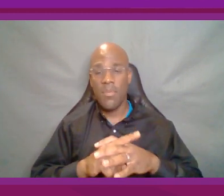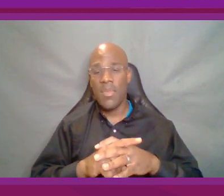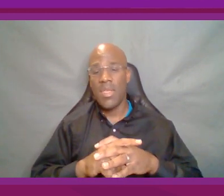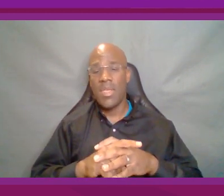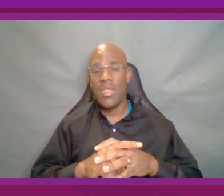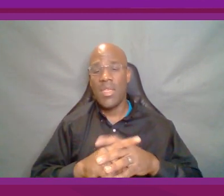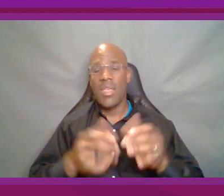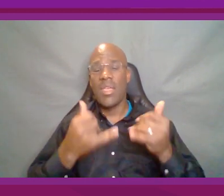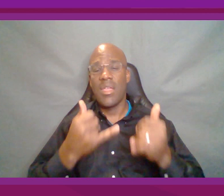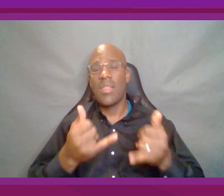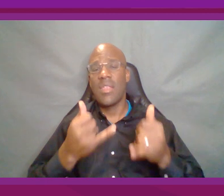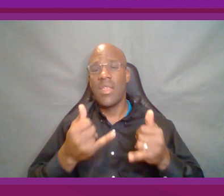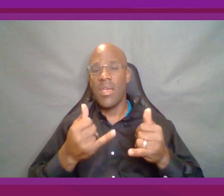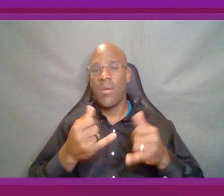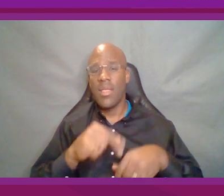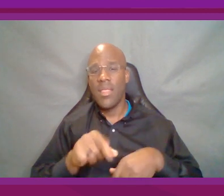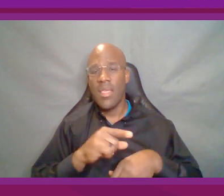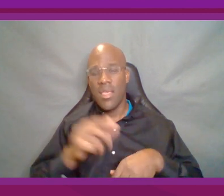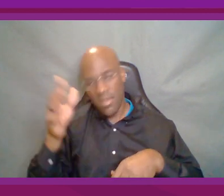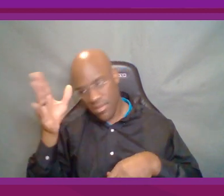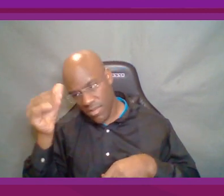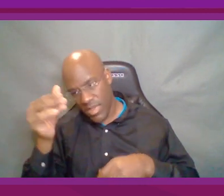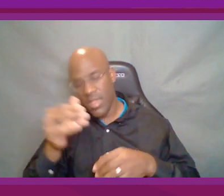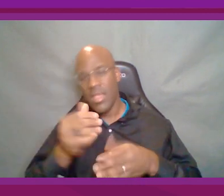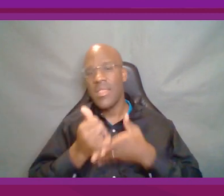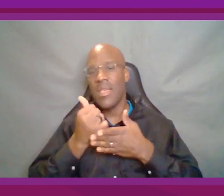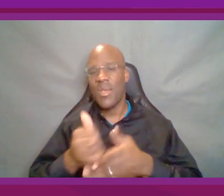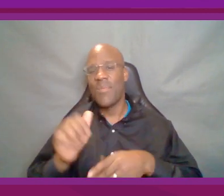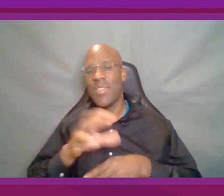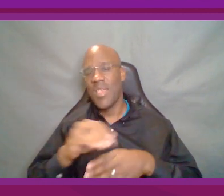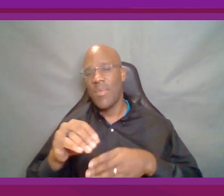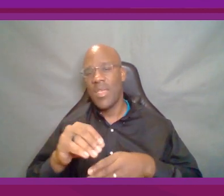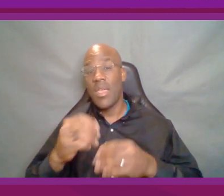where you come in and you know top down leaders are committed to those efforts and see